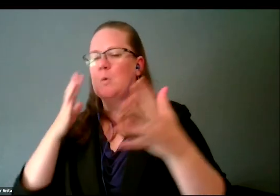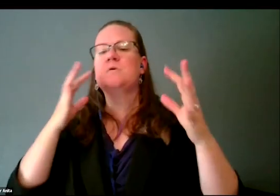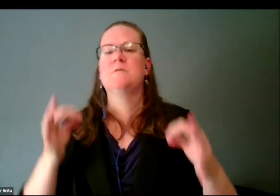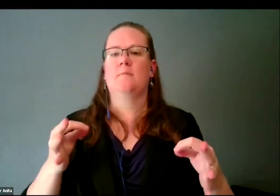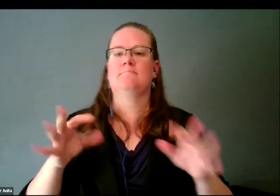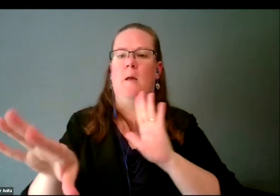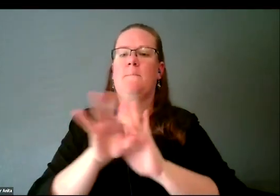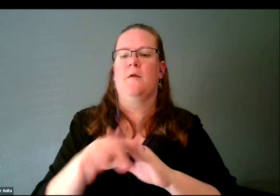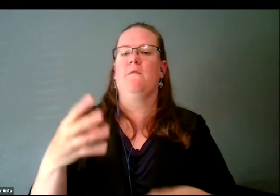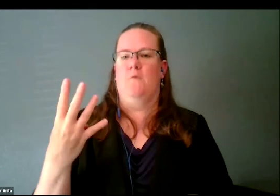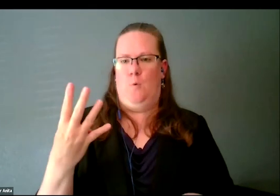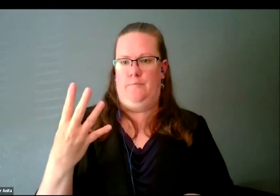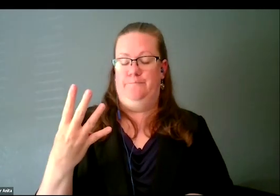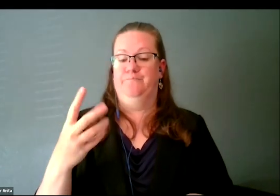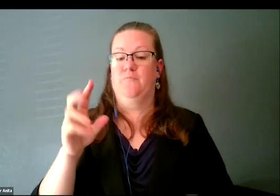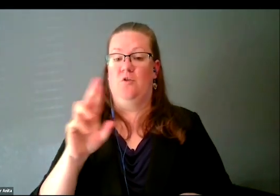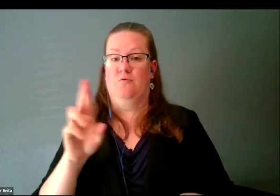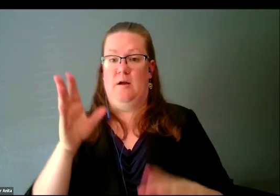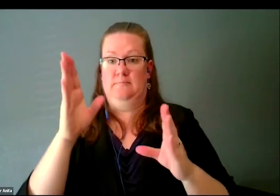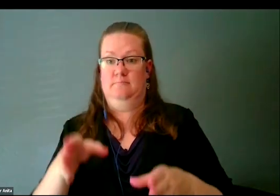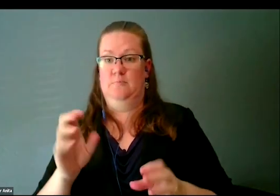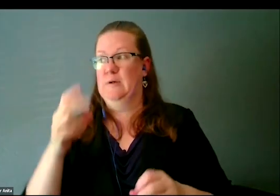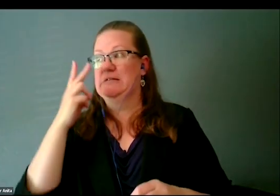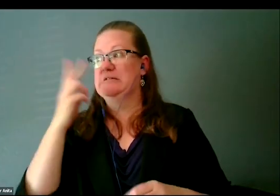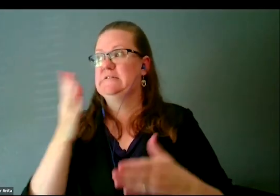On the right side of the slide, there are some details of those pieces.